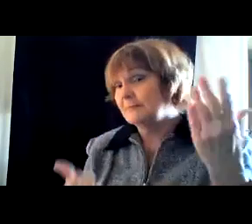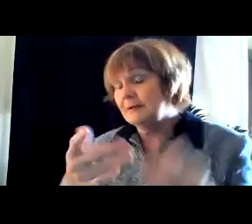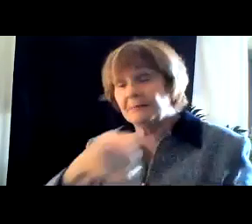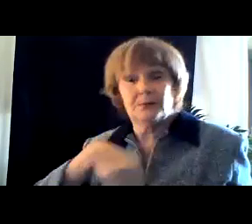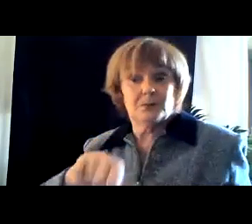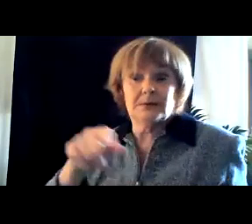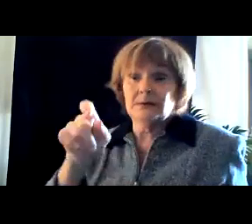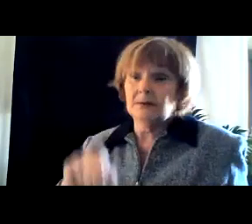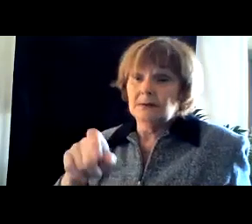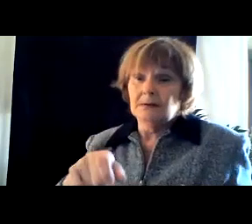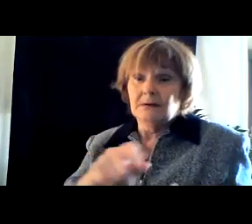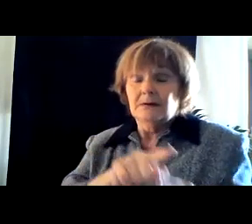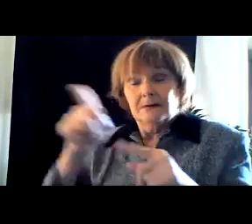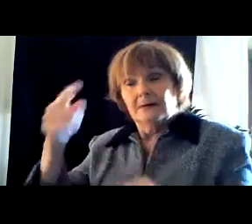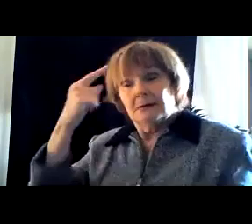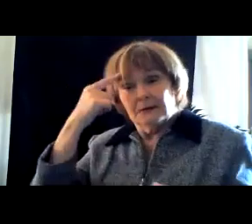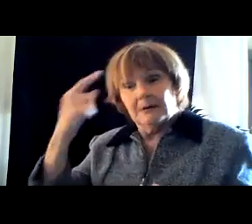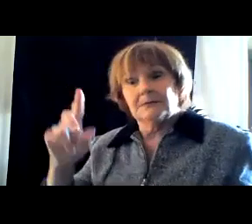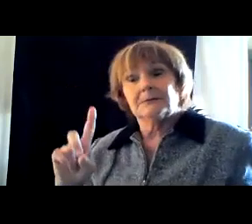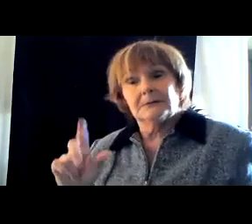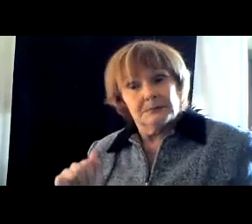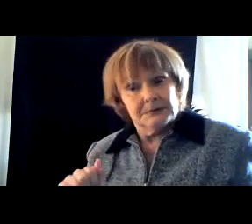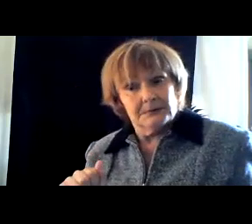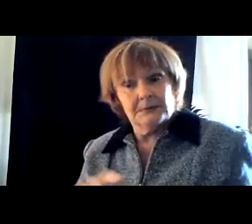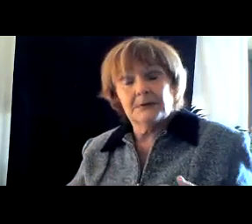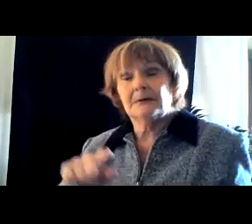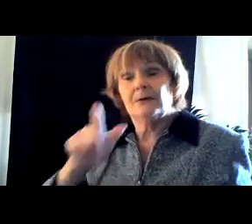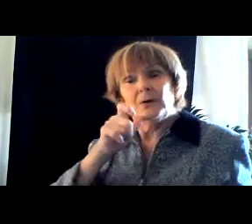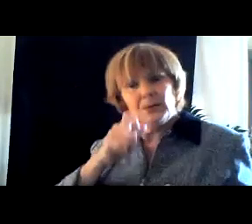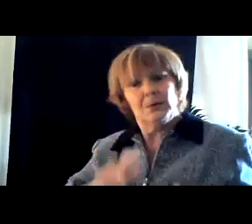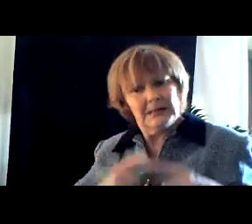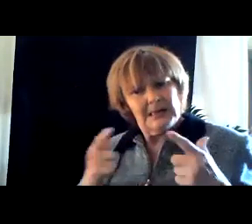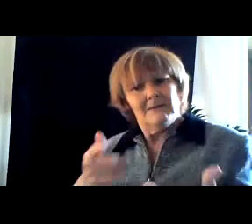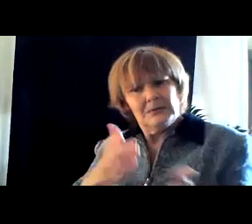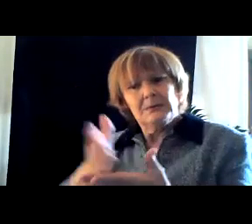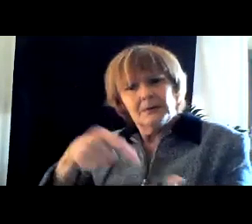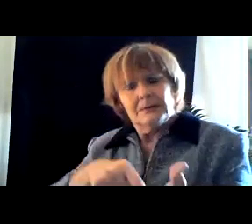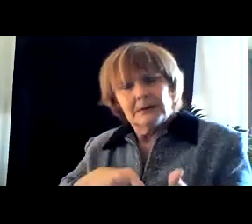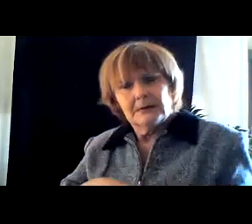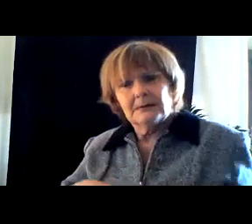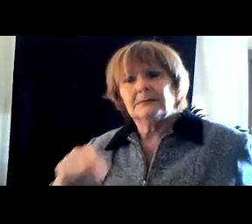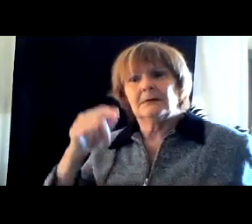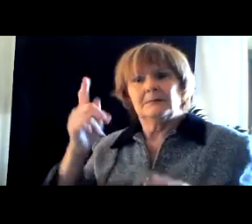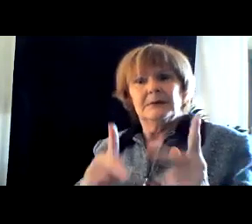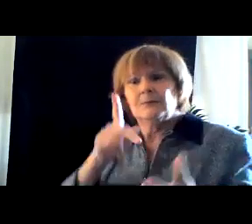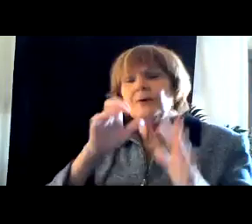with intellectual disabilities who survived it or with developmental disabilities who survived the last disaster. What did you do?